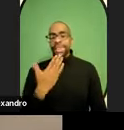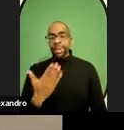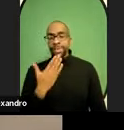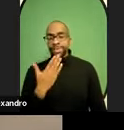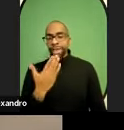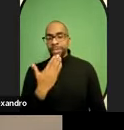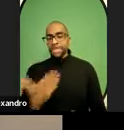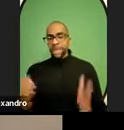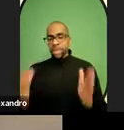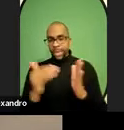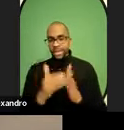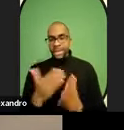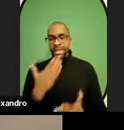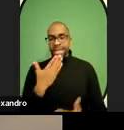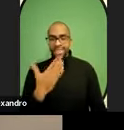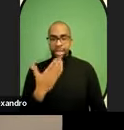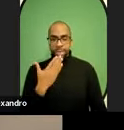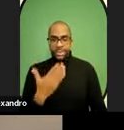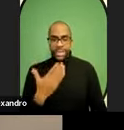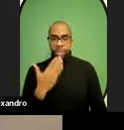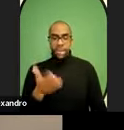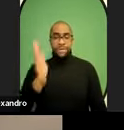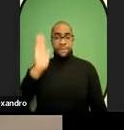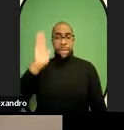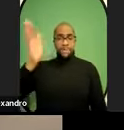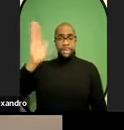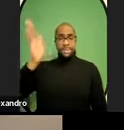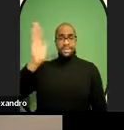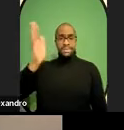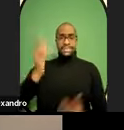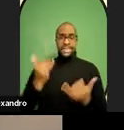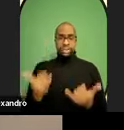Just want to say.